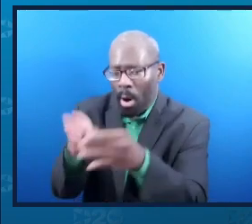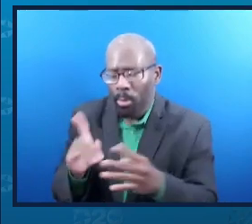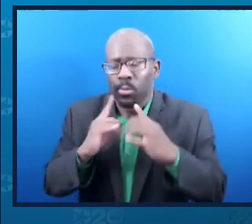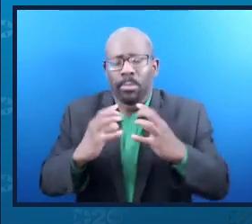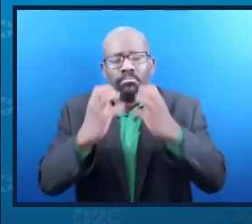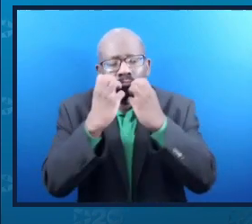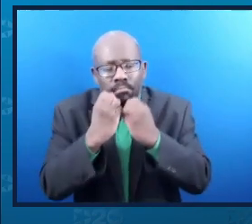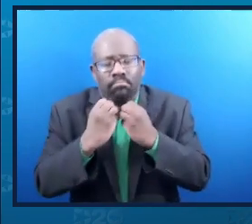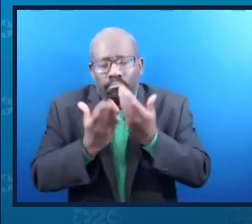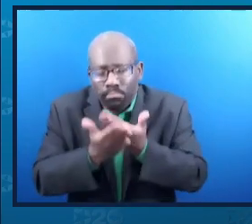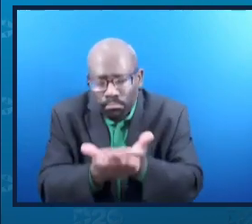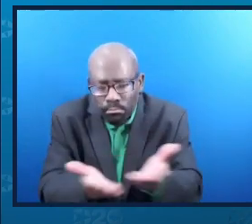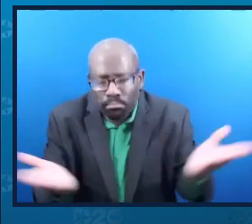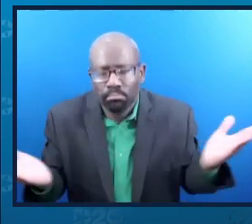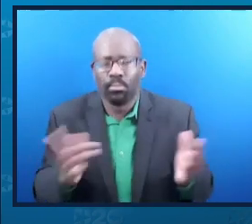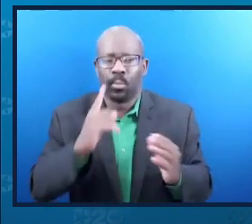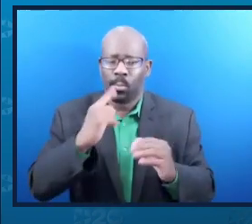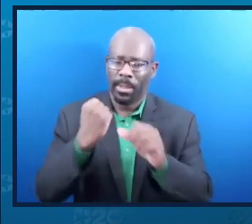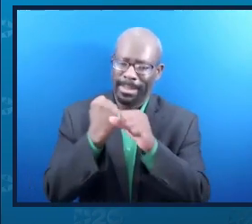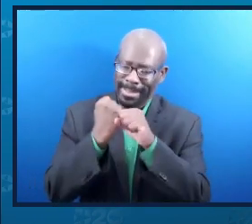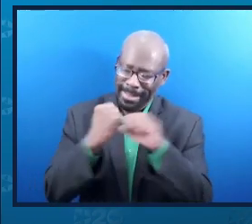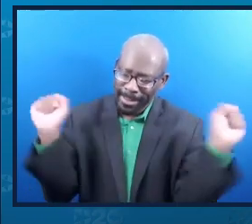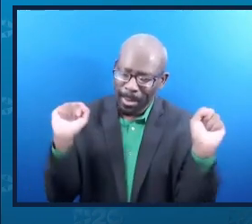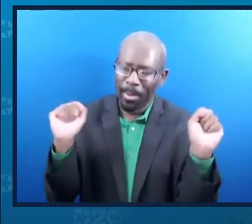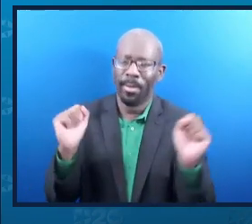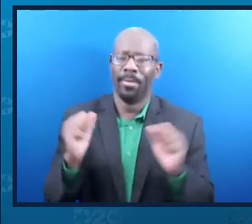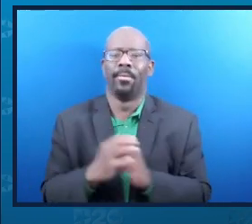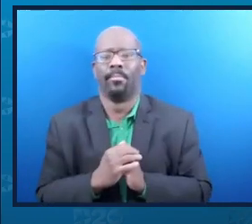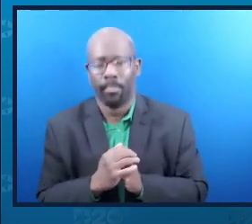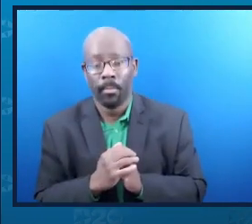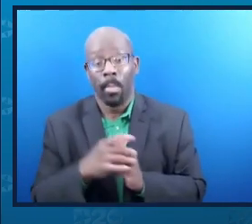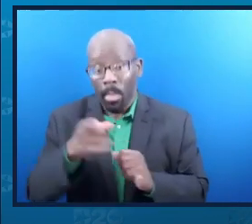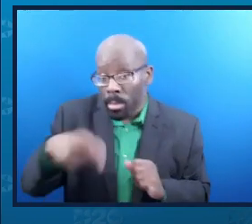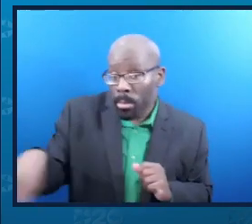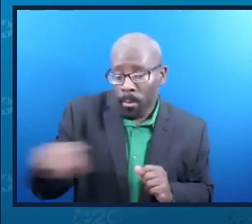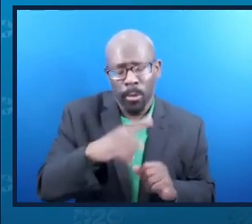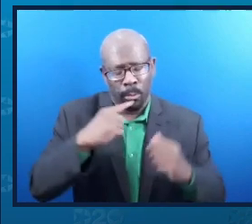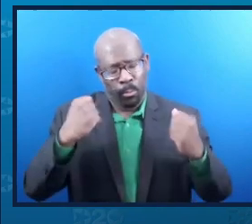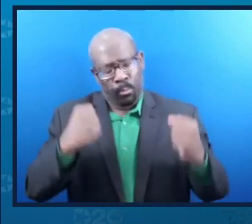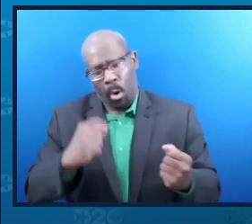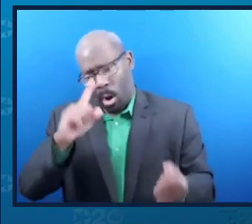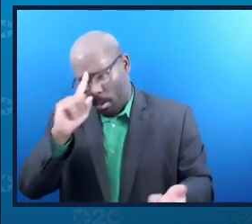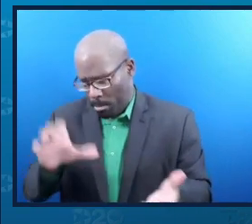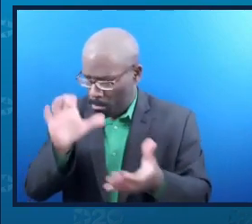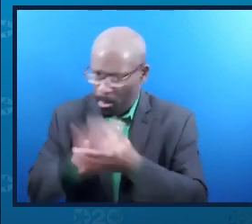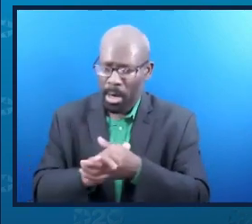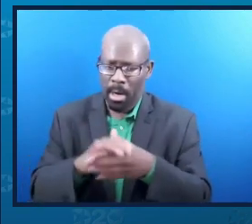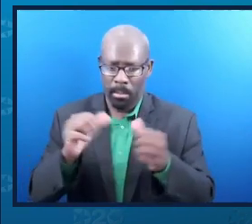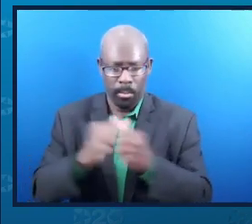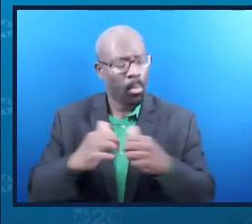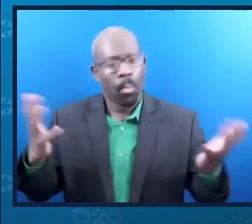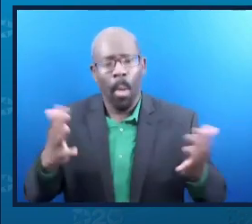DEMOCRACY. THEY BELIEVE THAT IN A